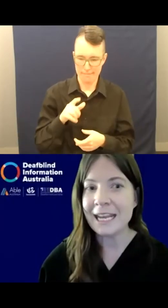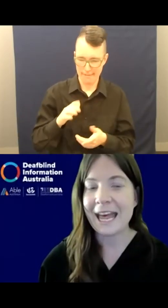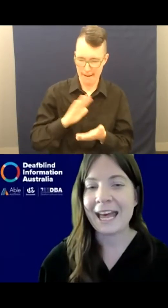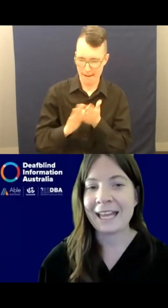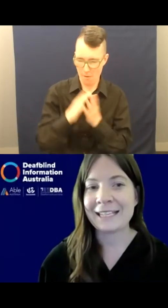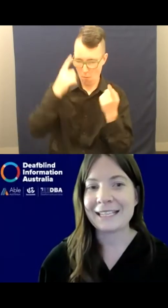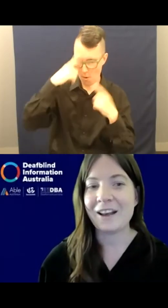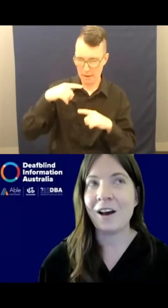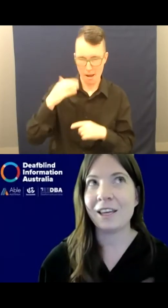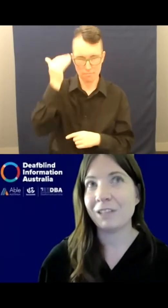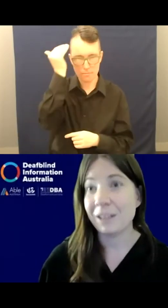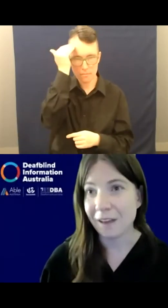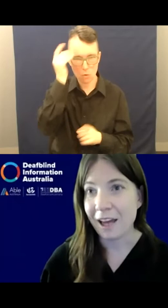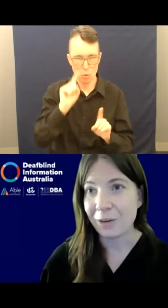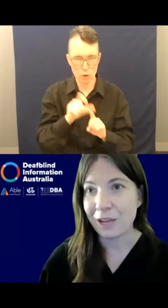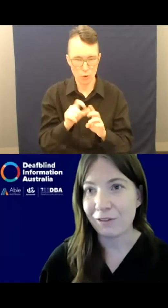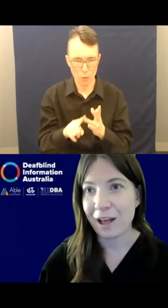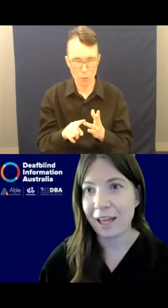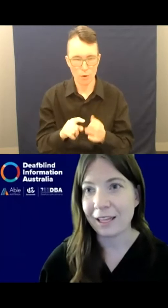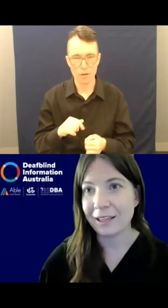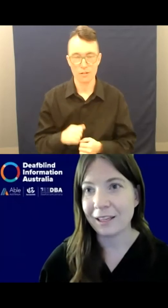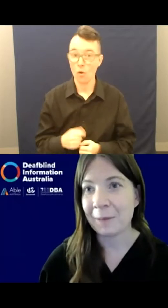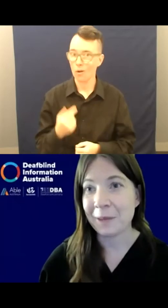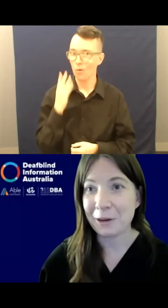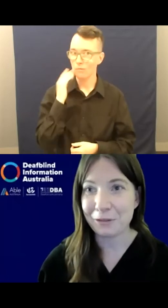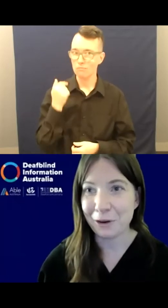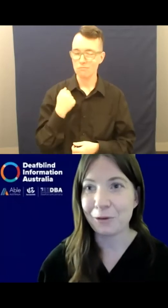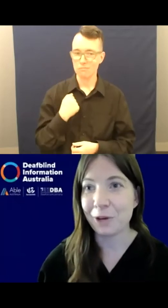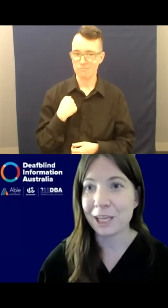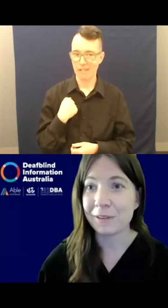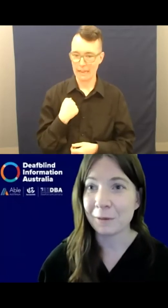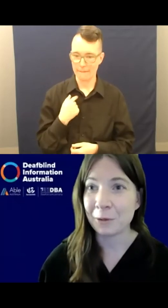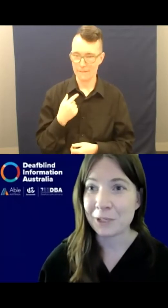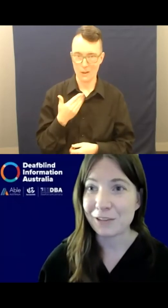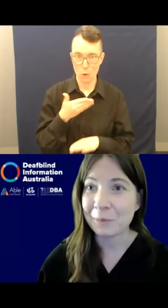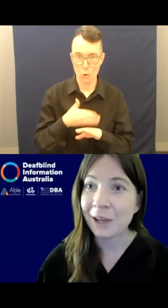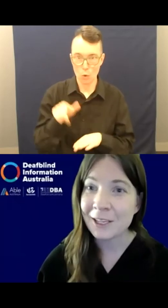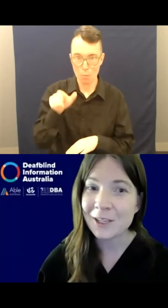And I get really excited whenever I get a referral for working with someone born deaf and blind